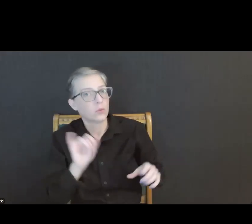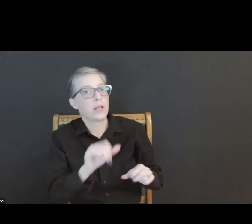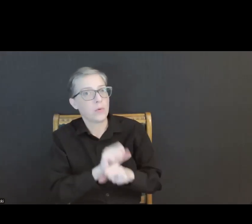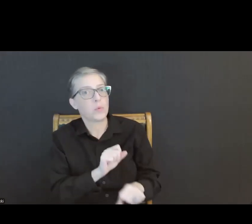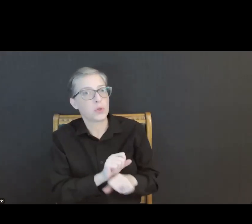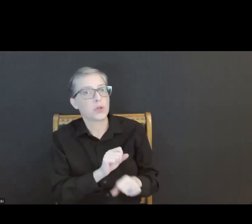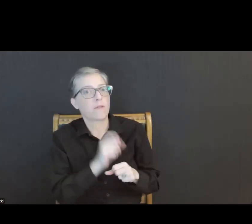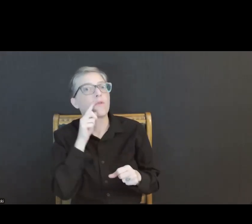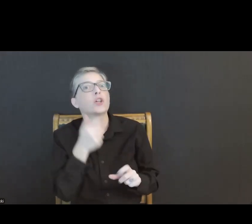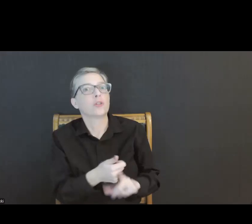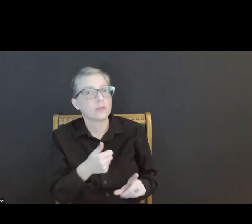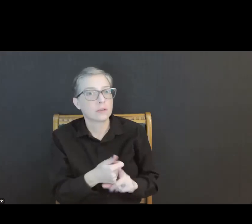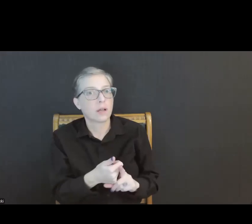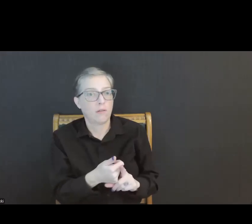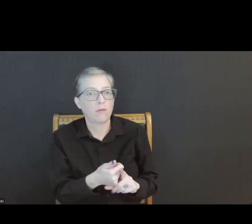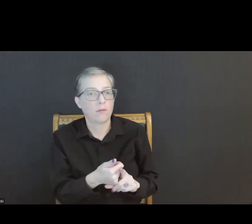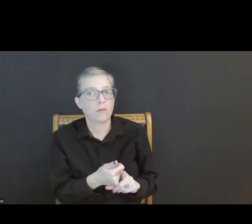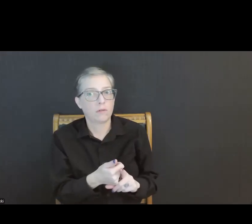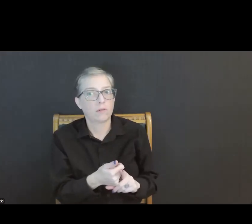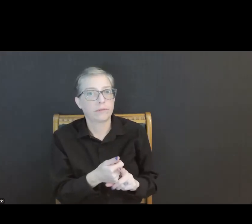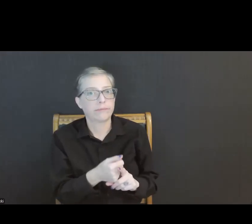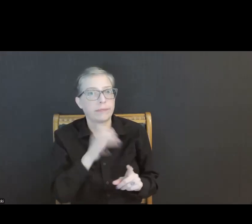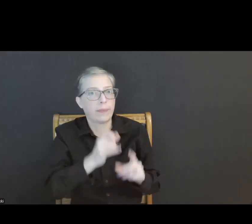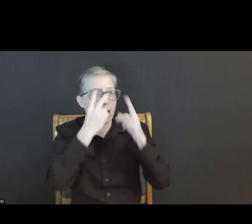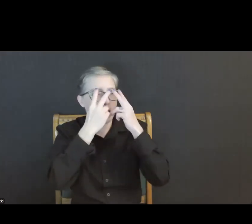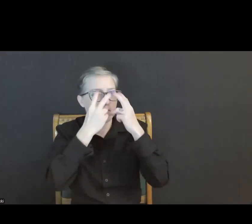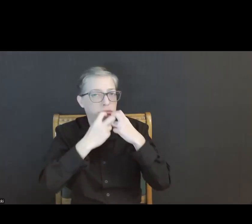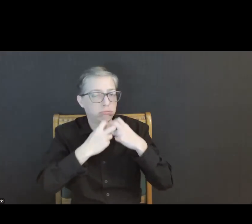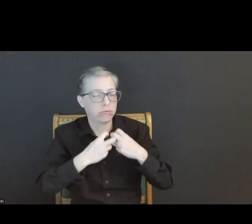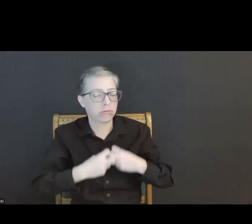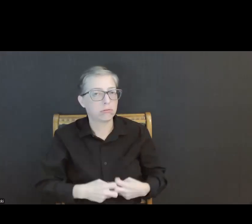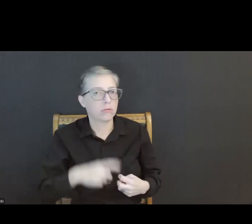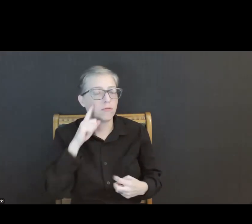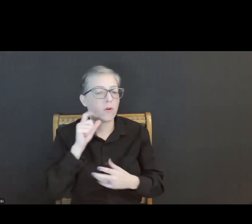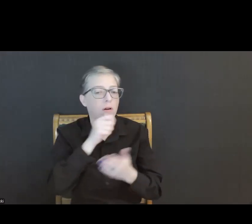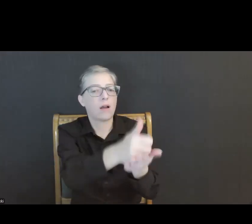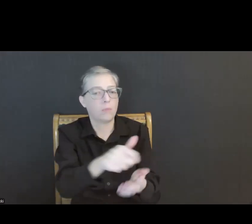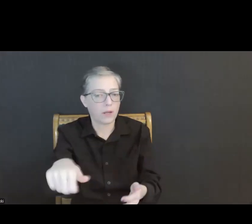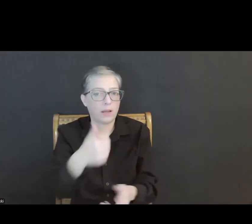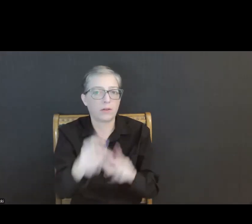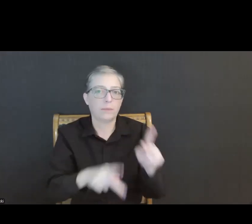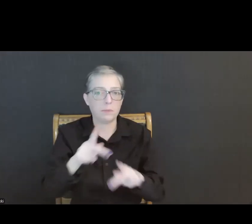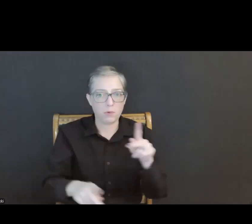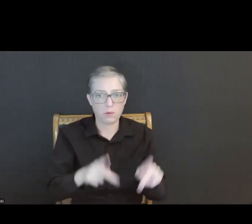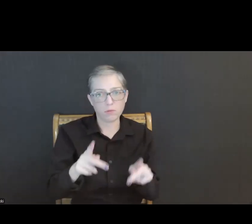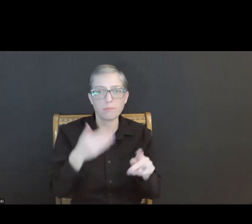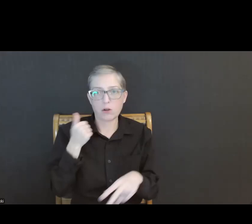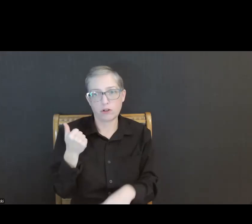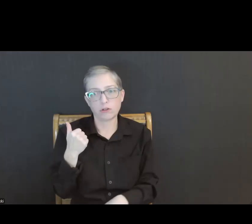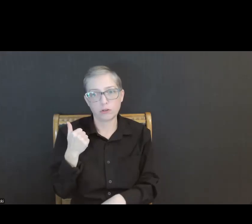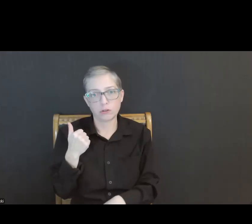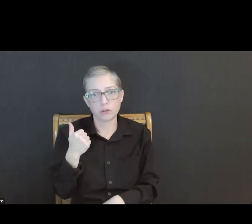do to be in a restorative state so that you can um help others um so that's one thing another